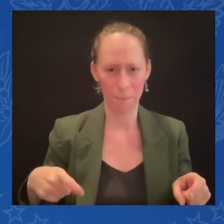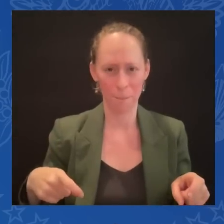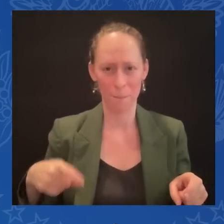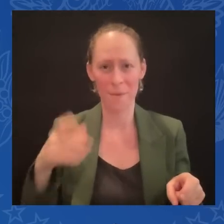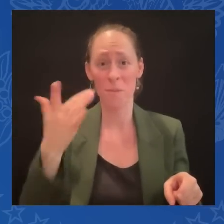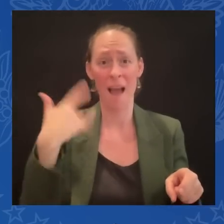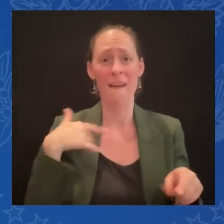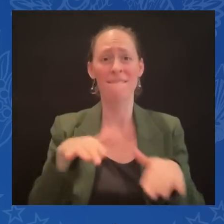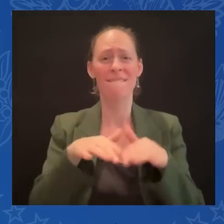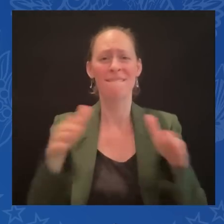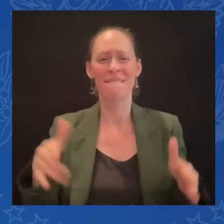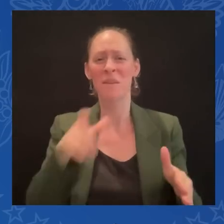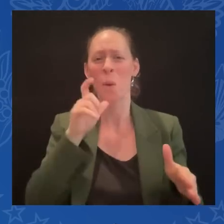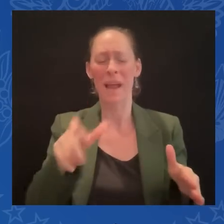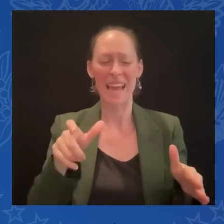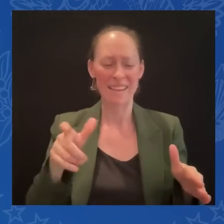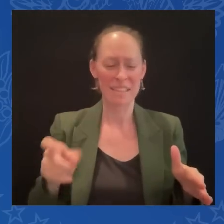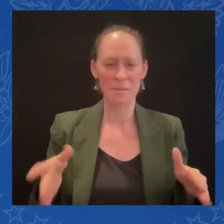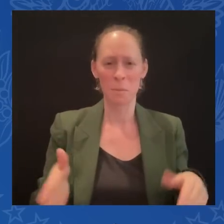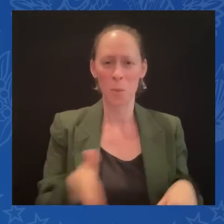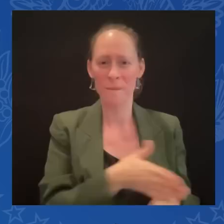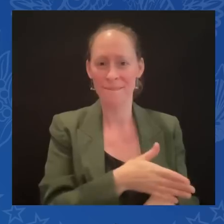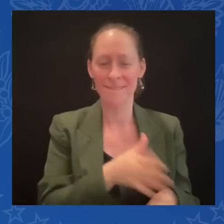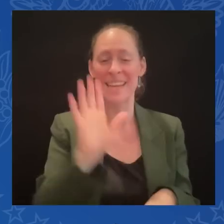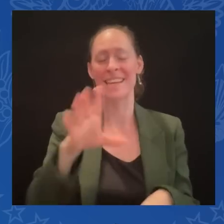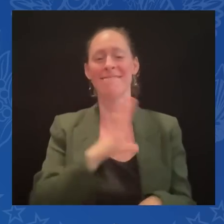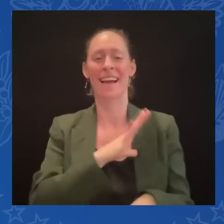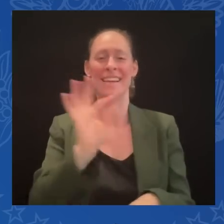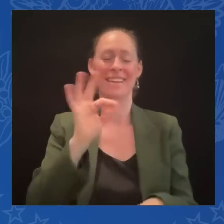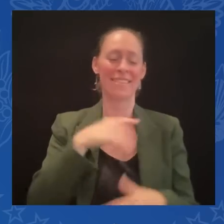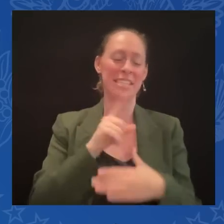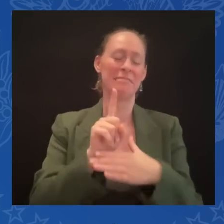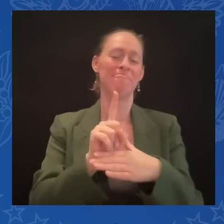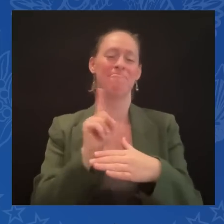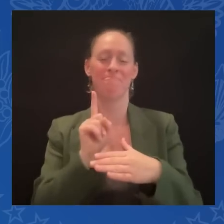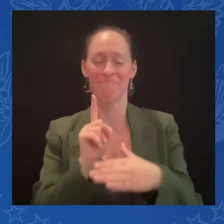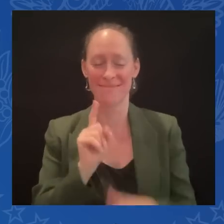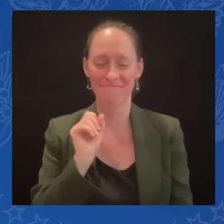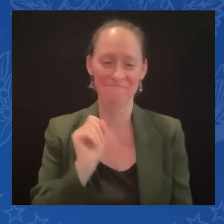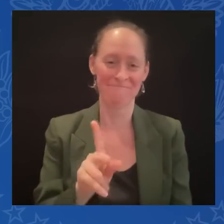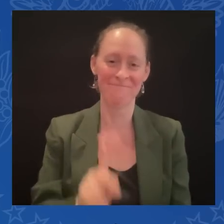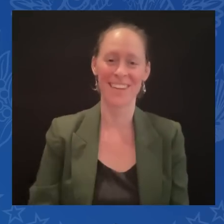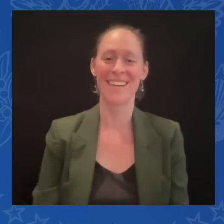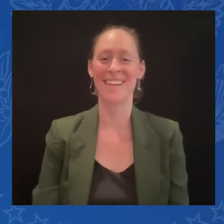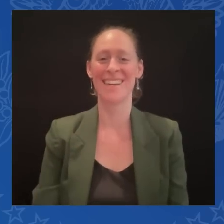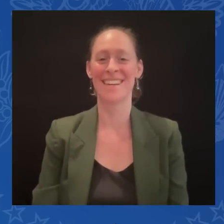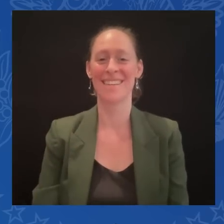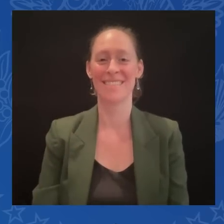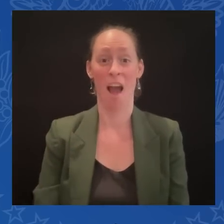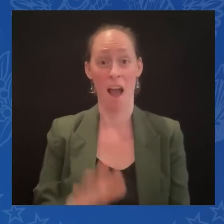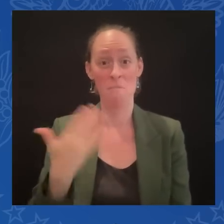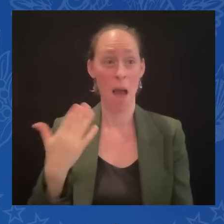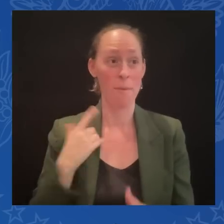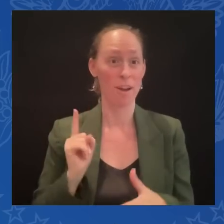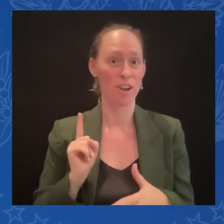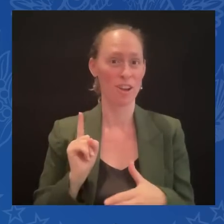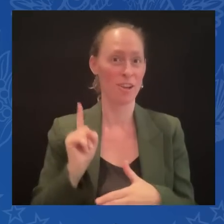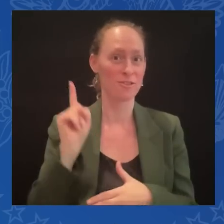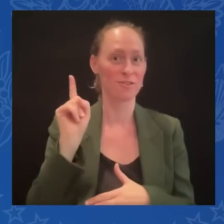All right, maybe I stand on it and give my -- I'll be 6'4". Folks, thank you though for being here.